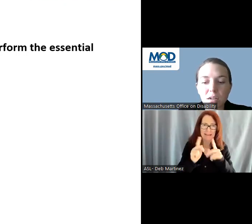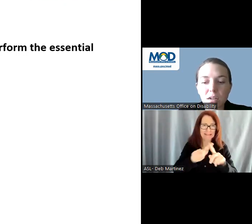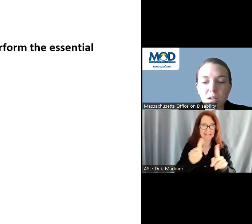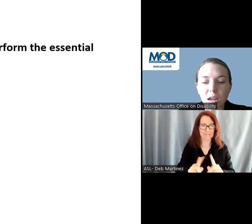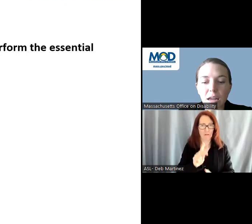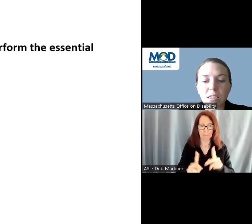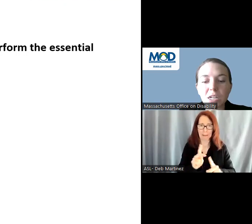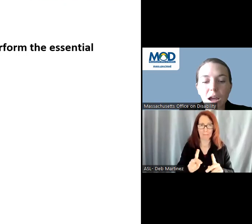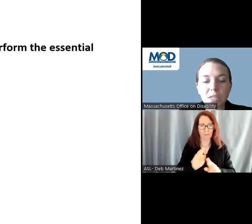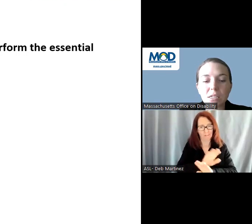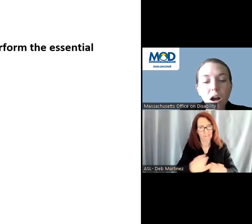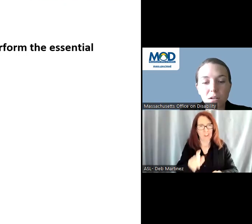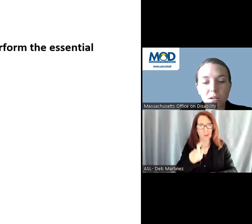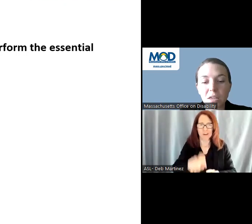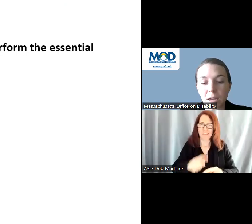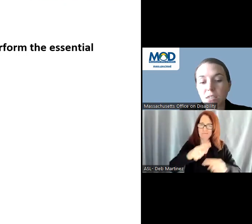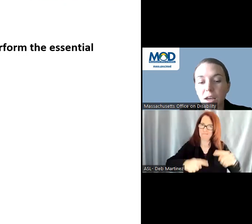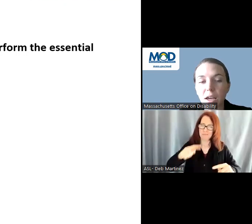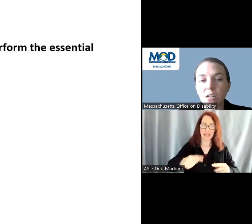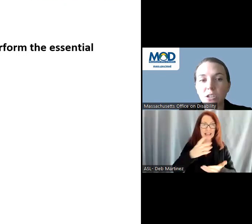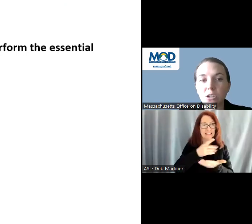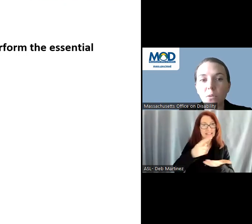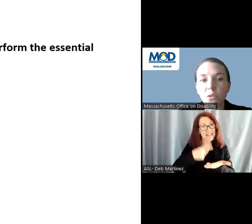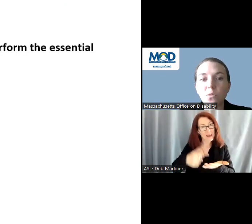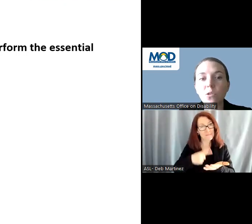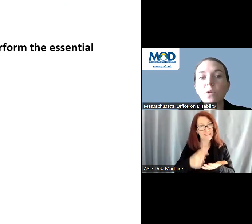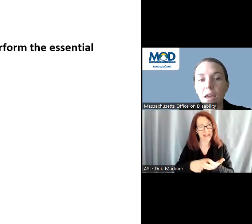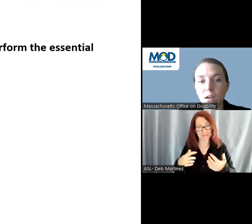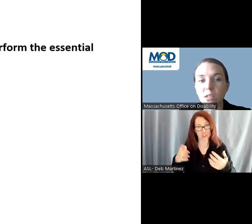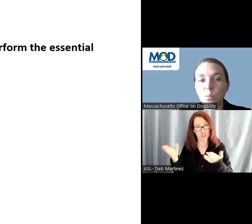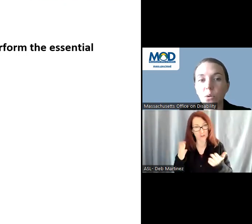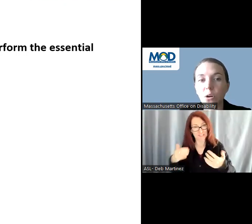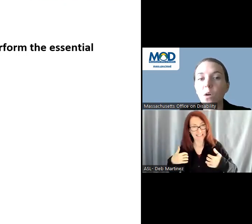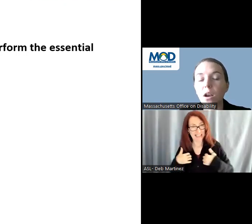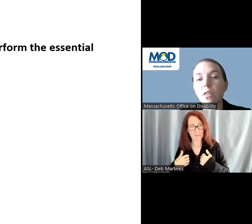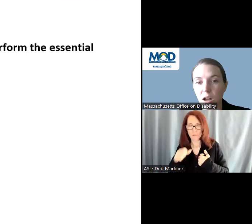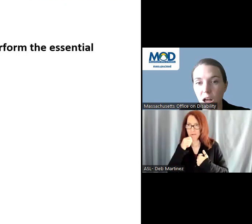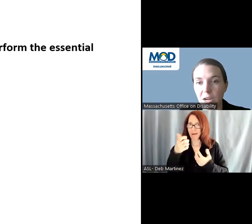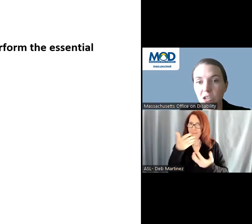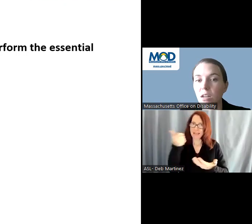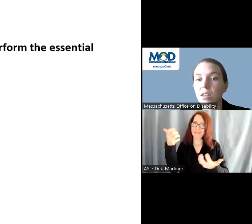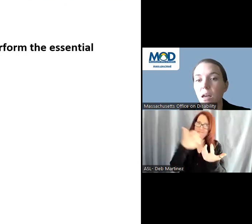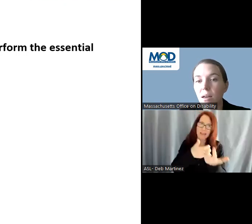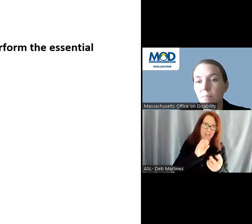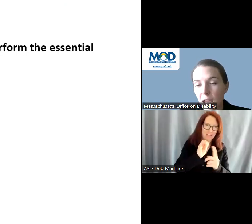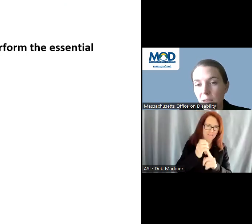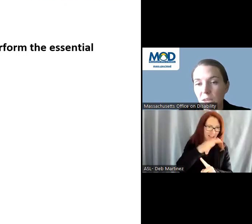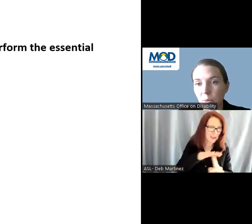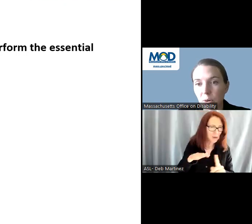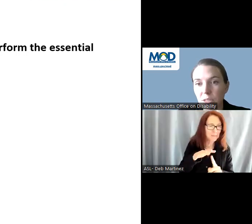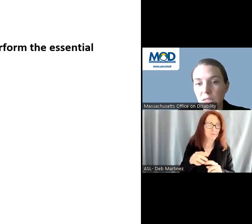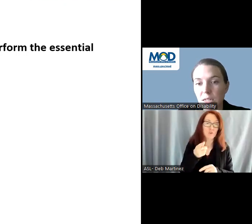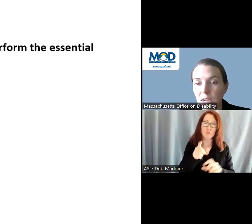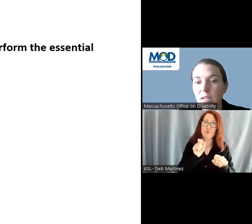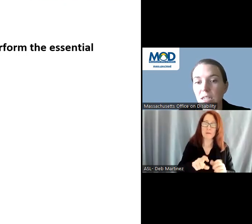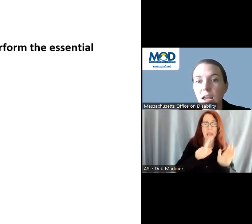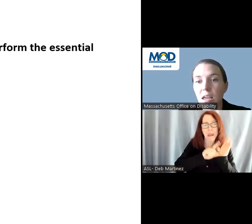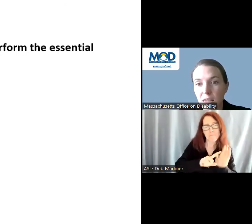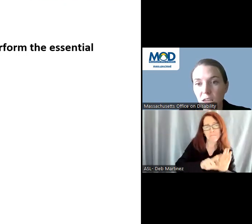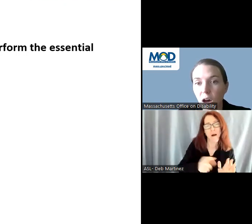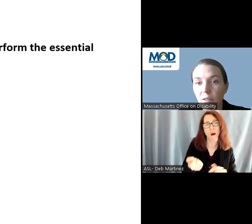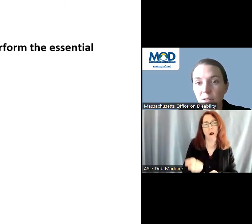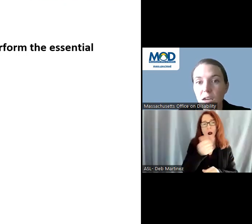it's not going to be the best fit and so you you can explore what other accommodations